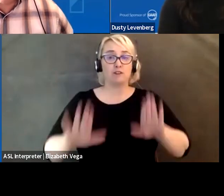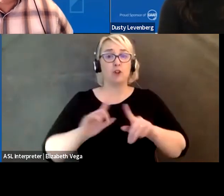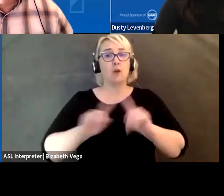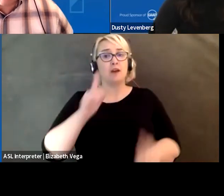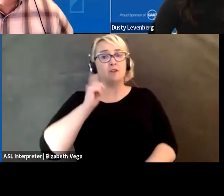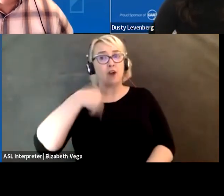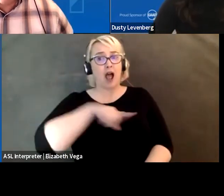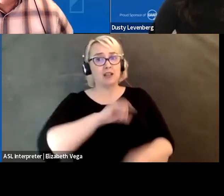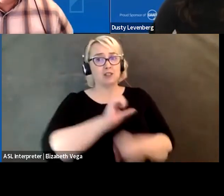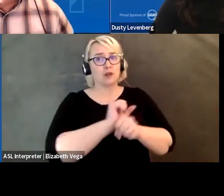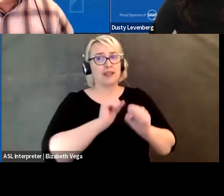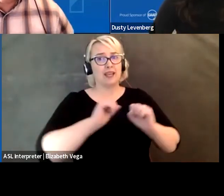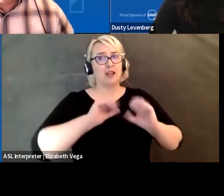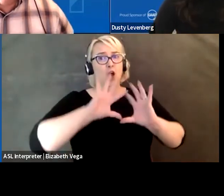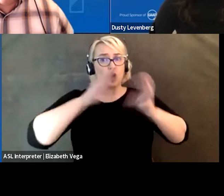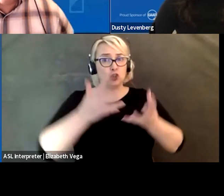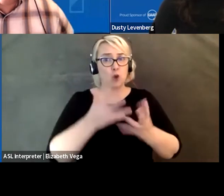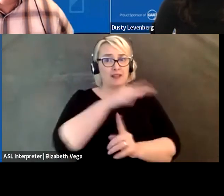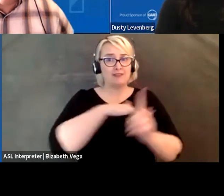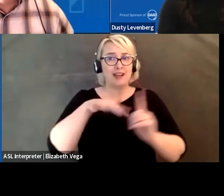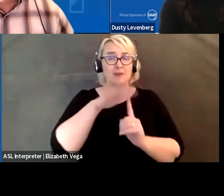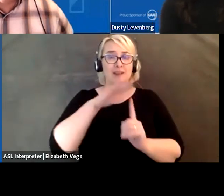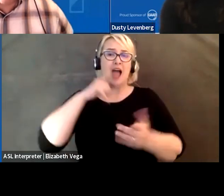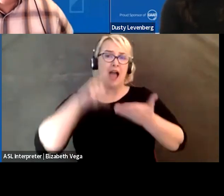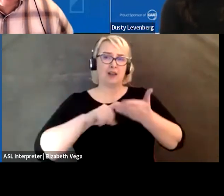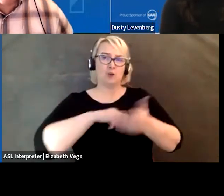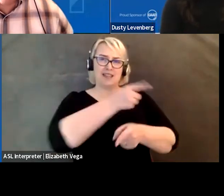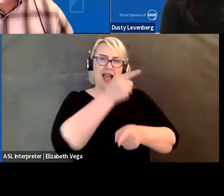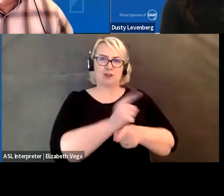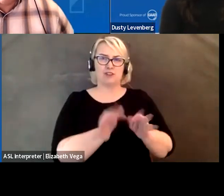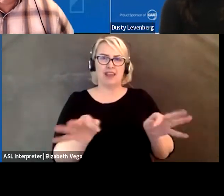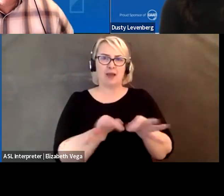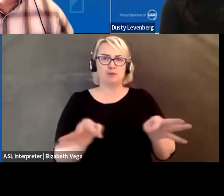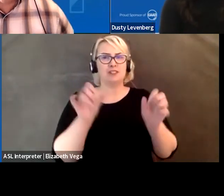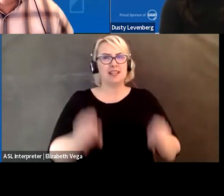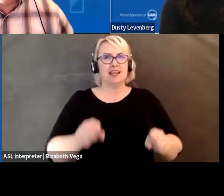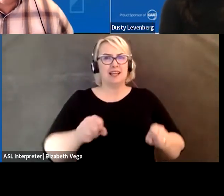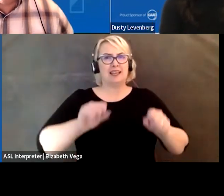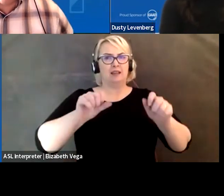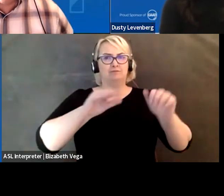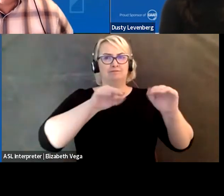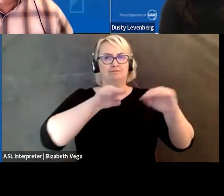of captions can dip significantly when people have strong accents if English is not their first language.